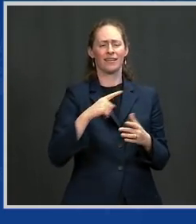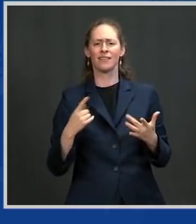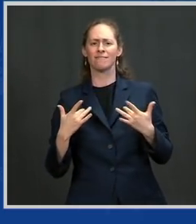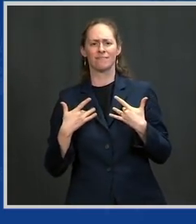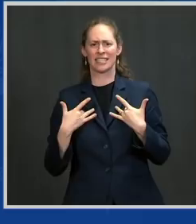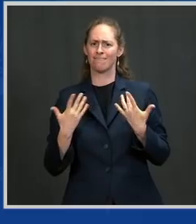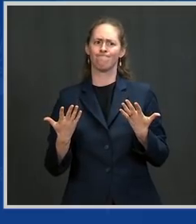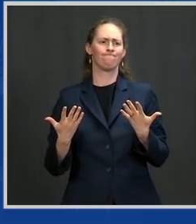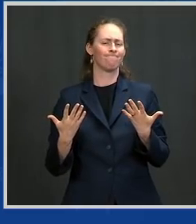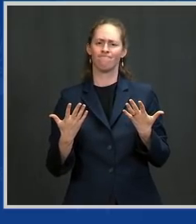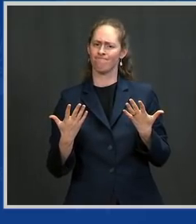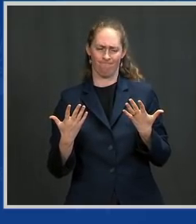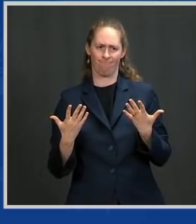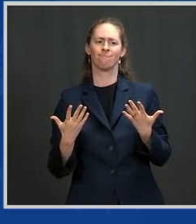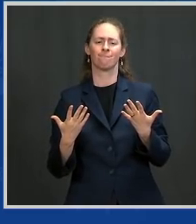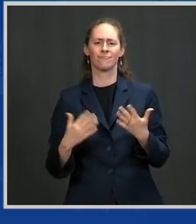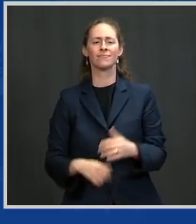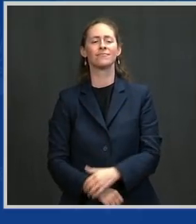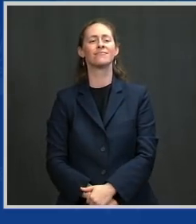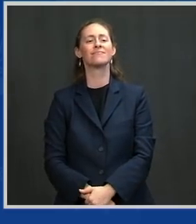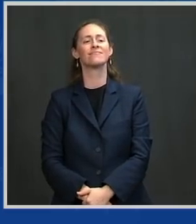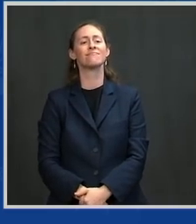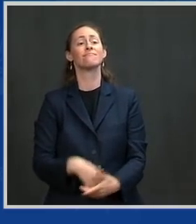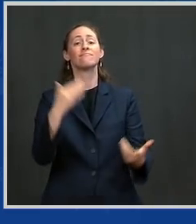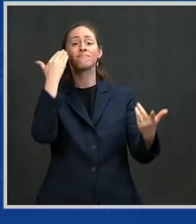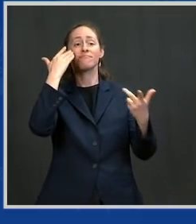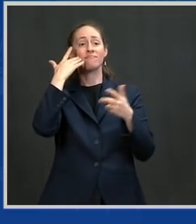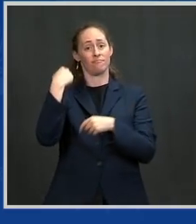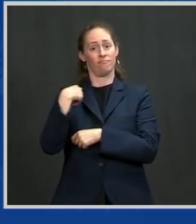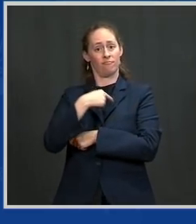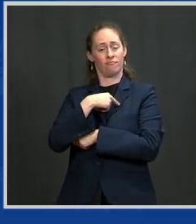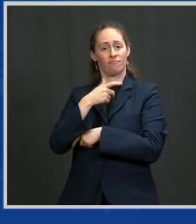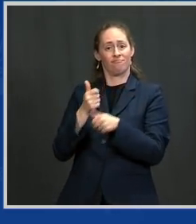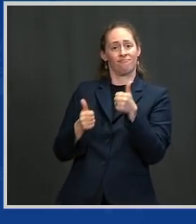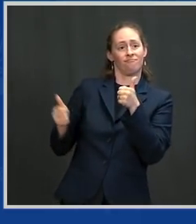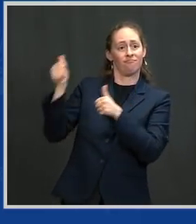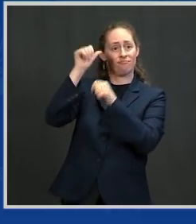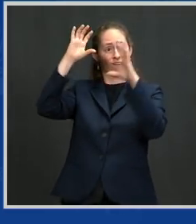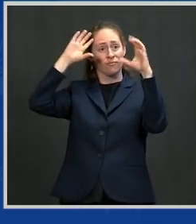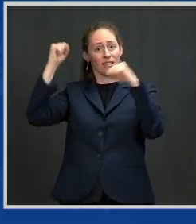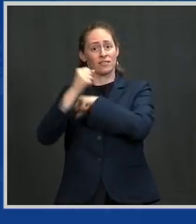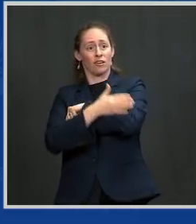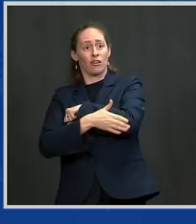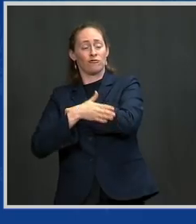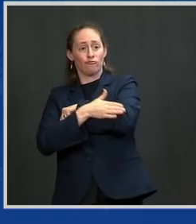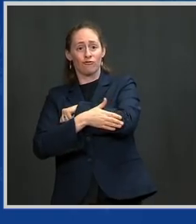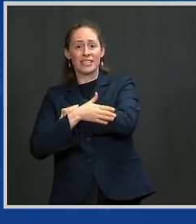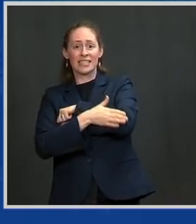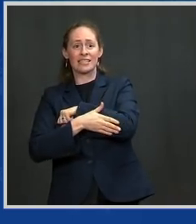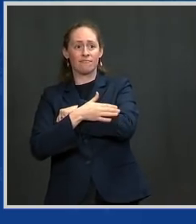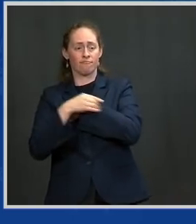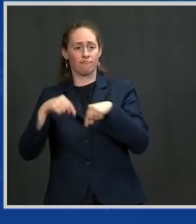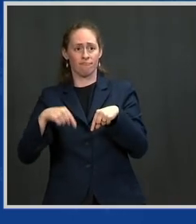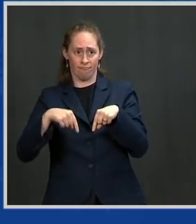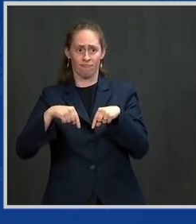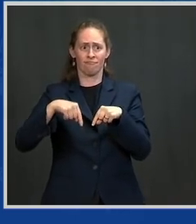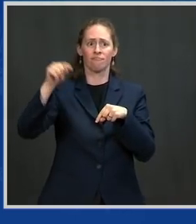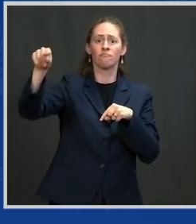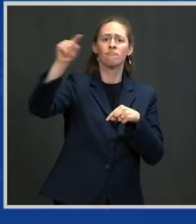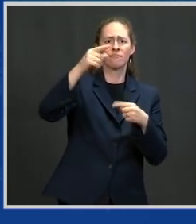is going to stand up in front of 29 other heads of state and say, "Boy, I'm glad you're doing this," in effect. So there is a consensus.